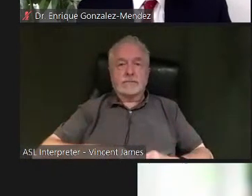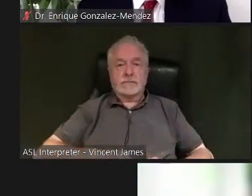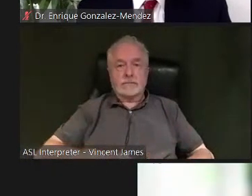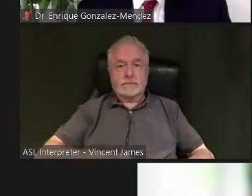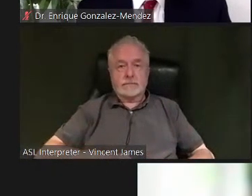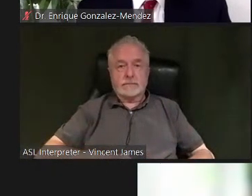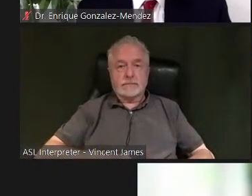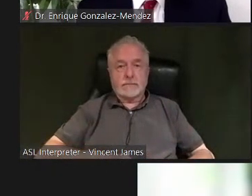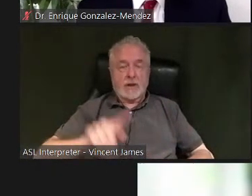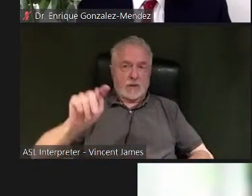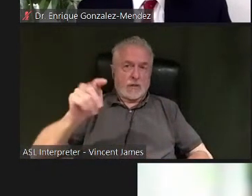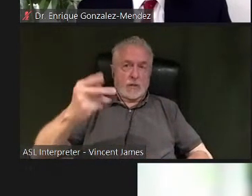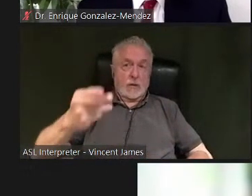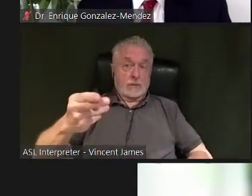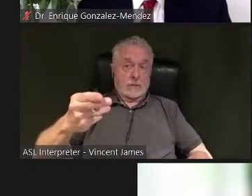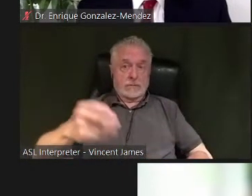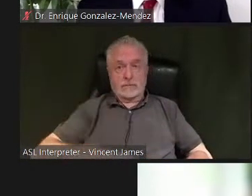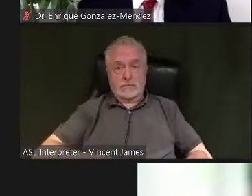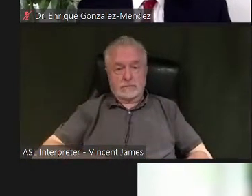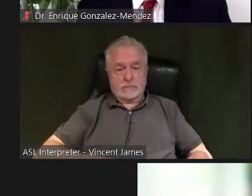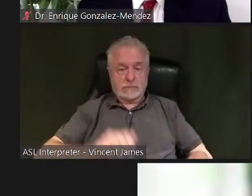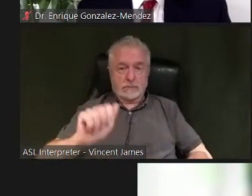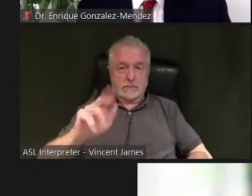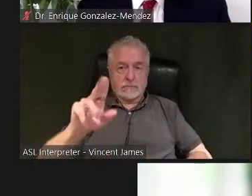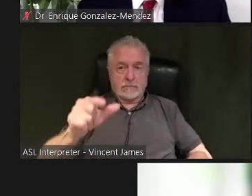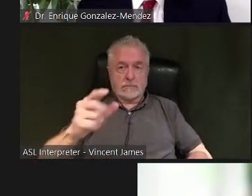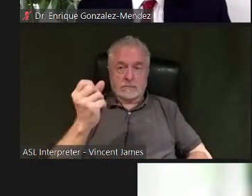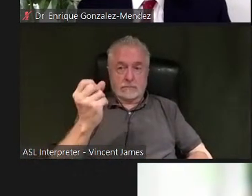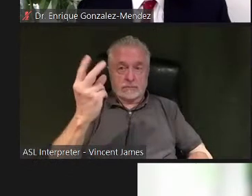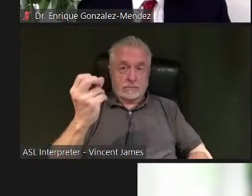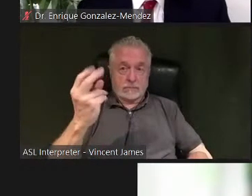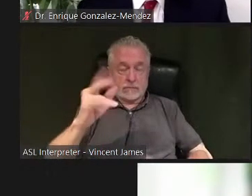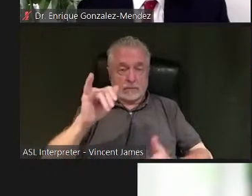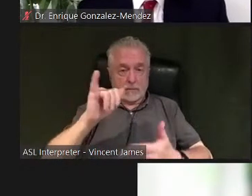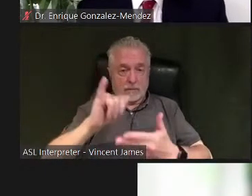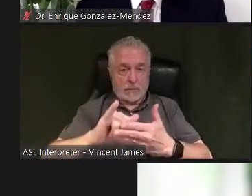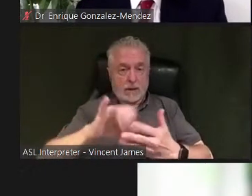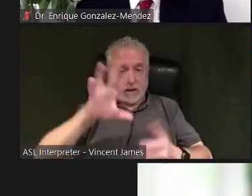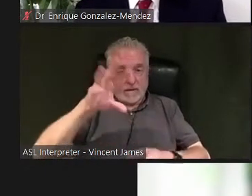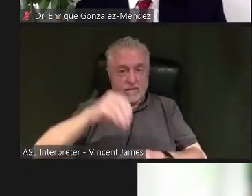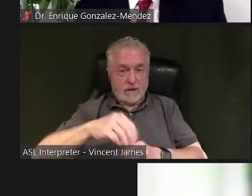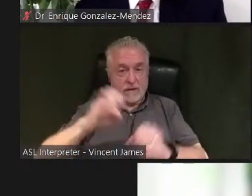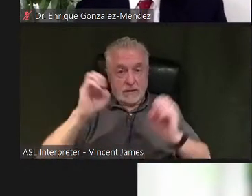Thursday, August 12, that involves the education,